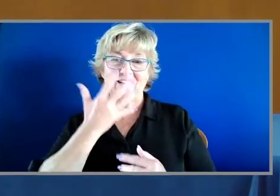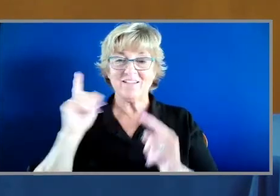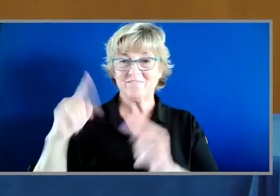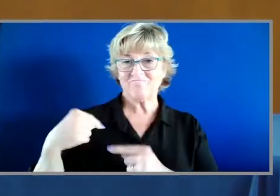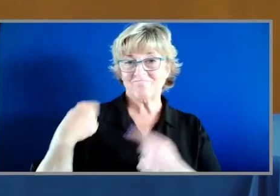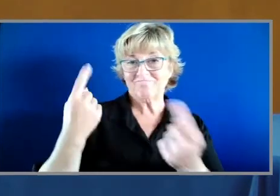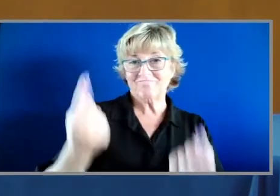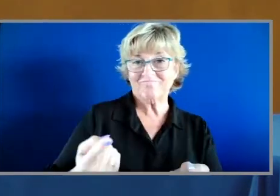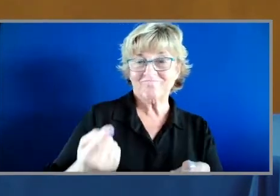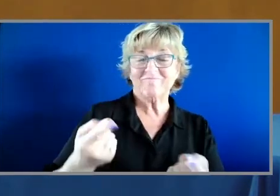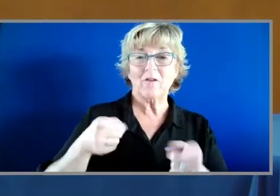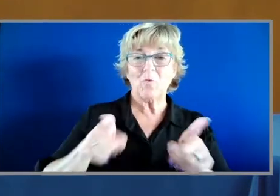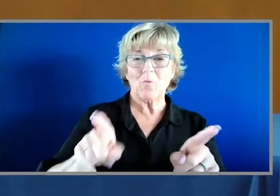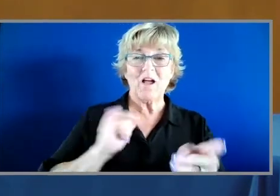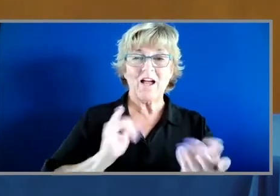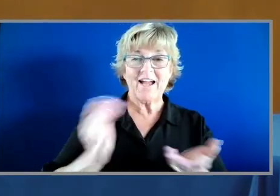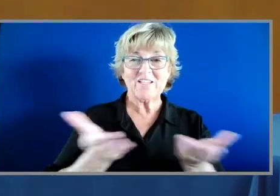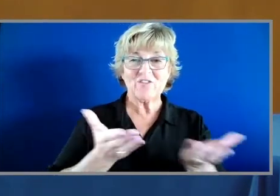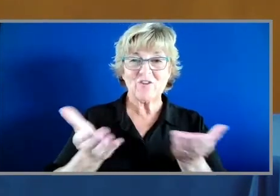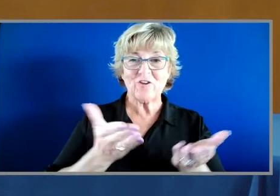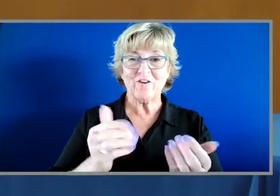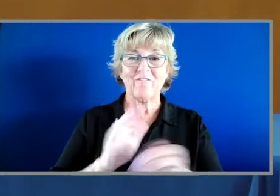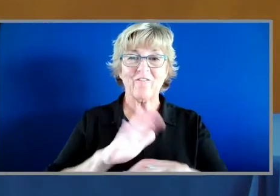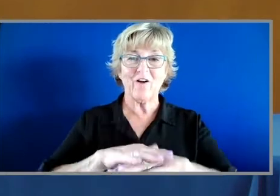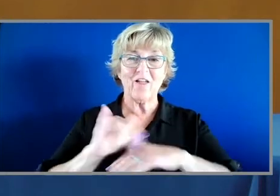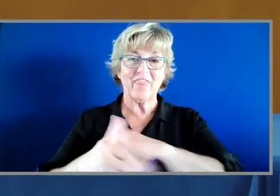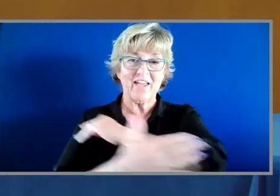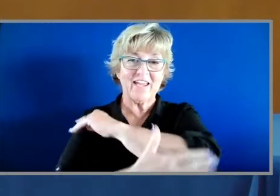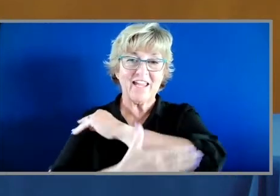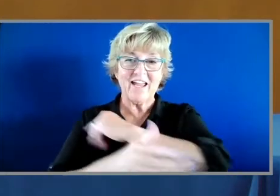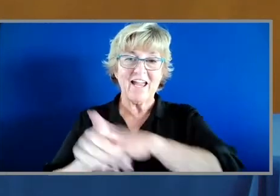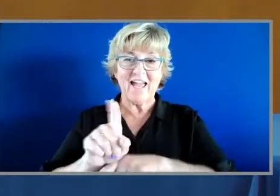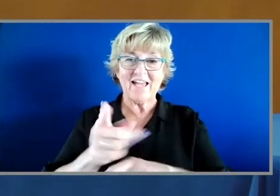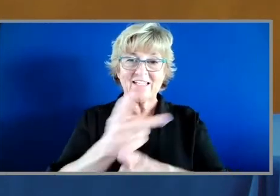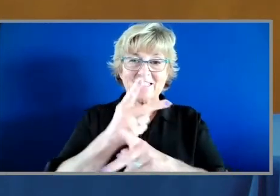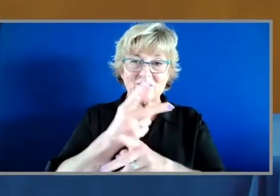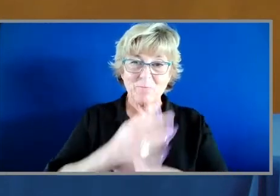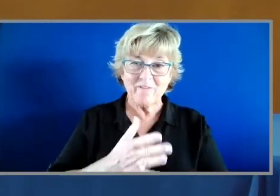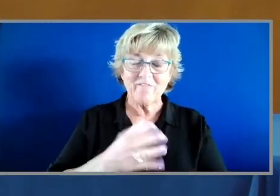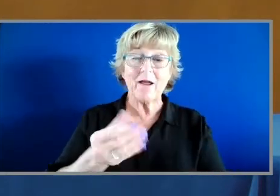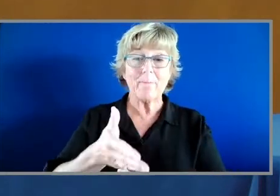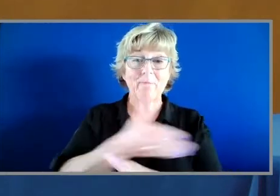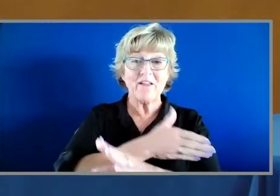Studio: over my terms of service with the county certainly as a supervisor but Prior to that, I think this is actually the fifth